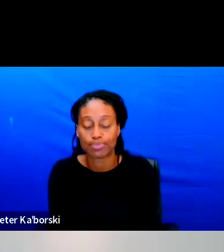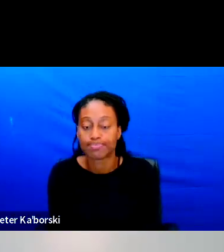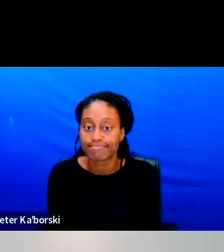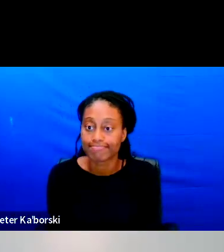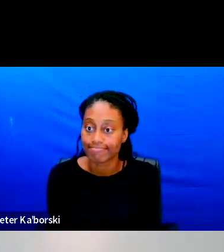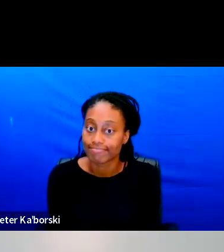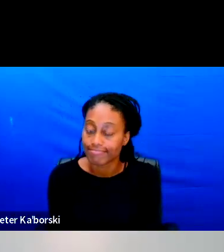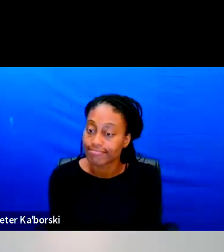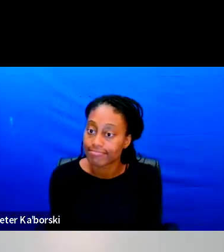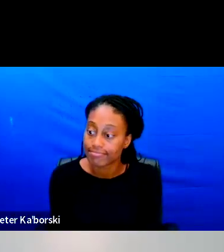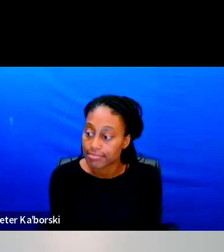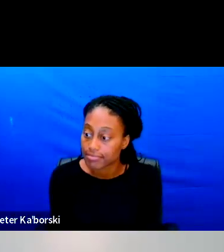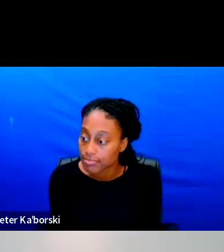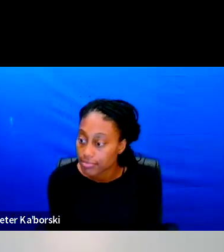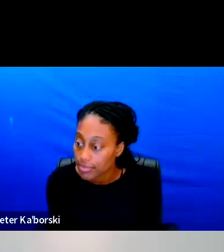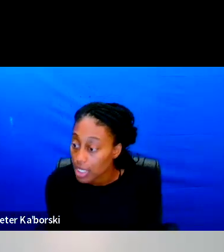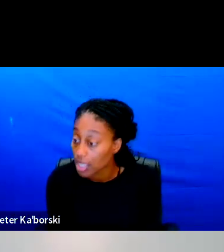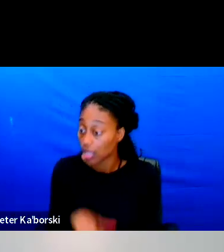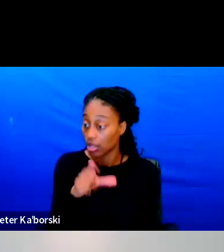Kyle Kleist: See in the chat from Laura Kirkland